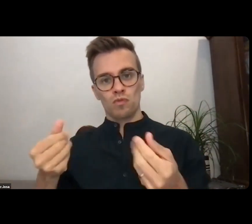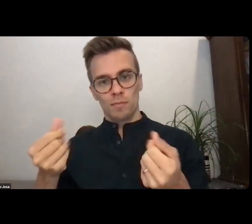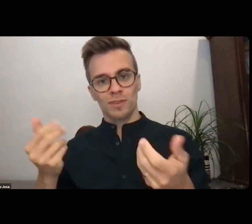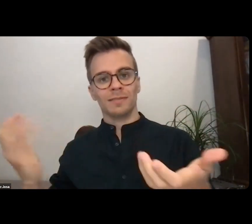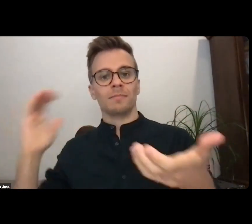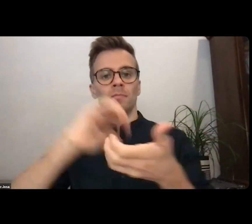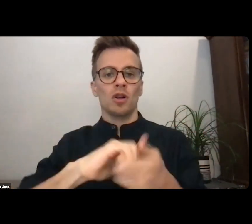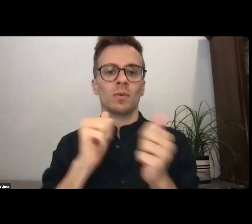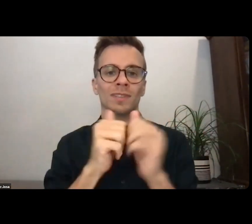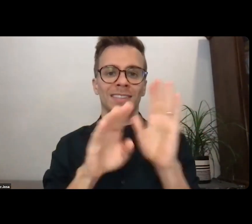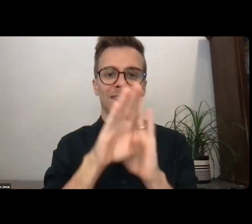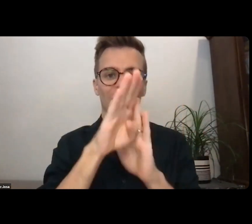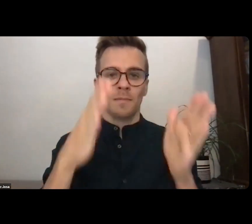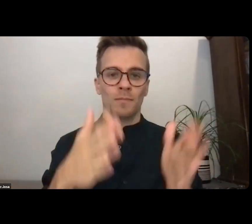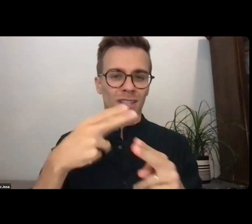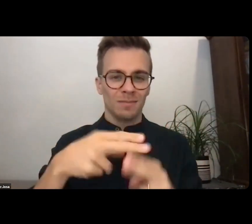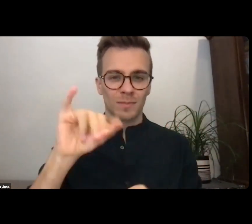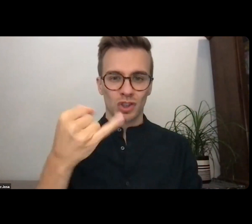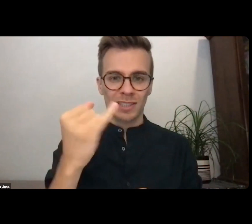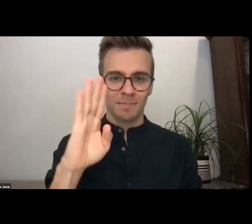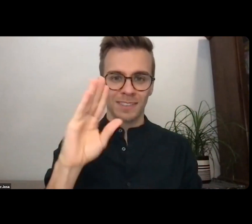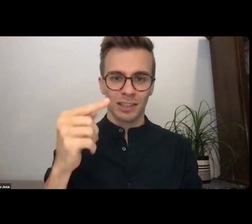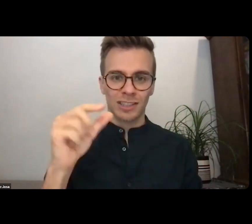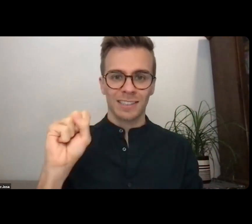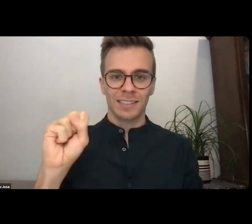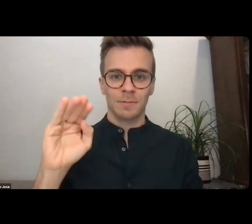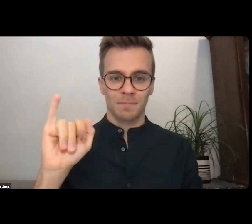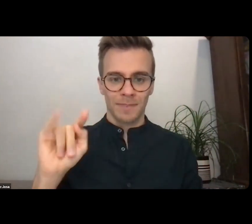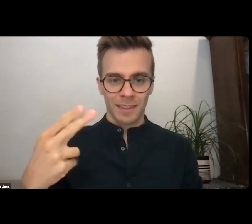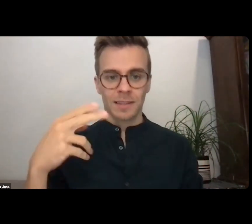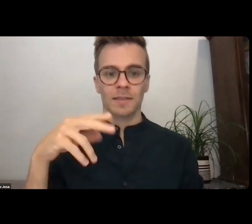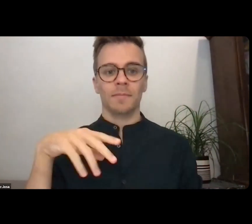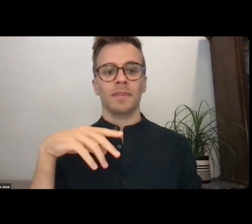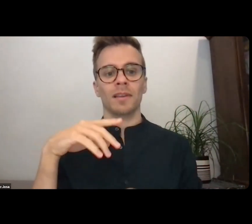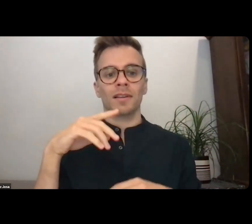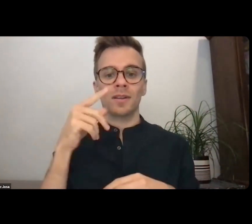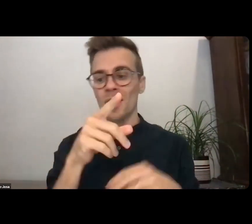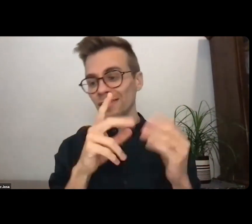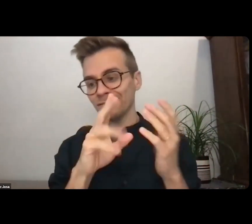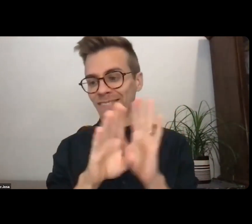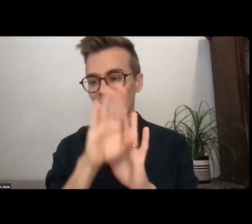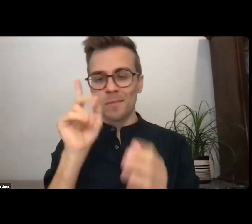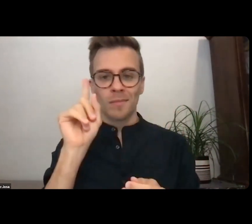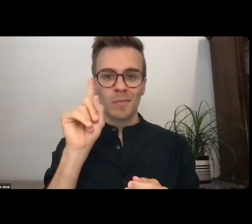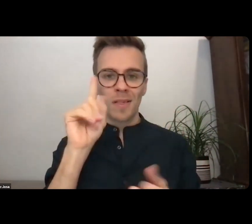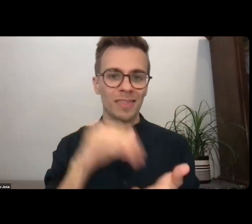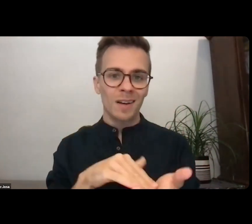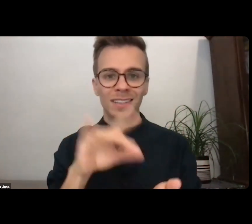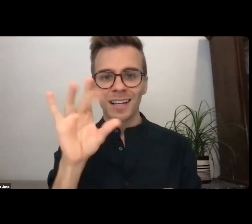And it is property that Gallaudet does own. They're partnering with a developer called JBG Smith.